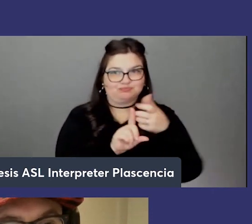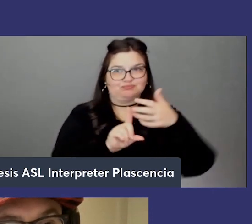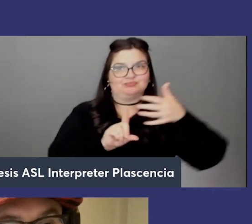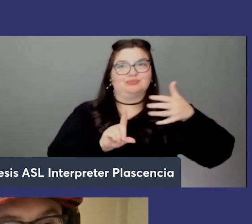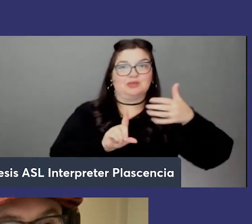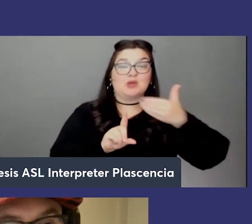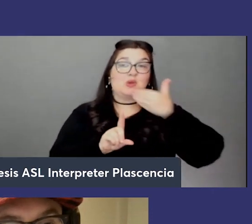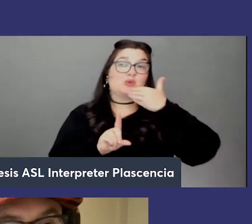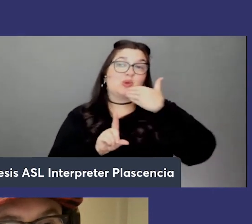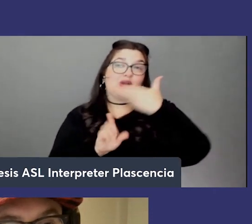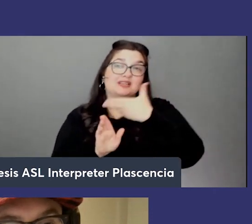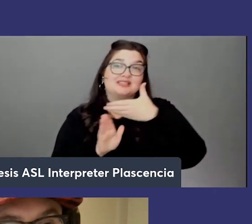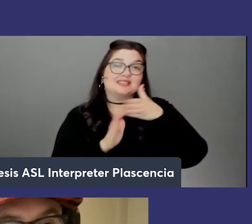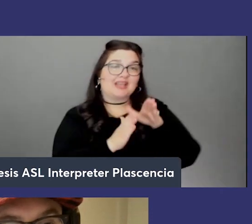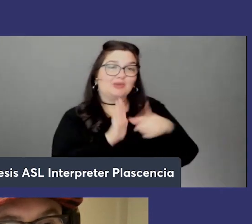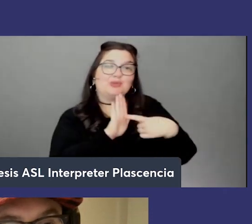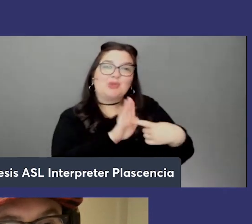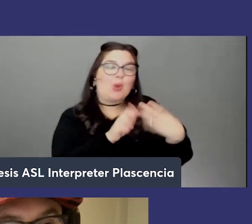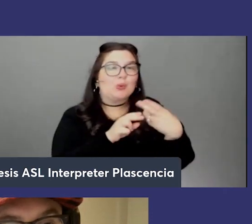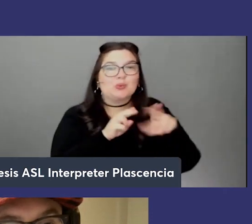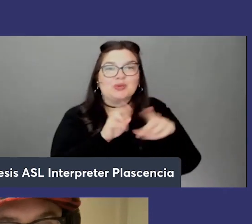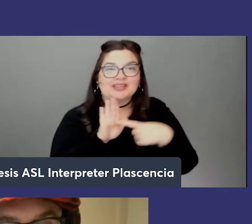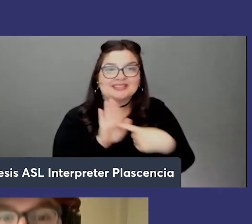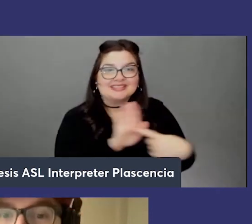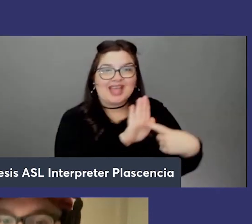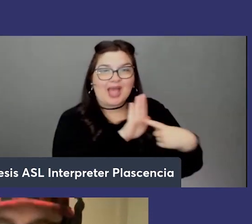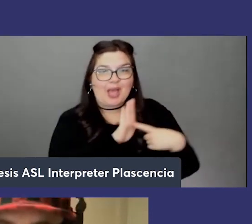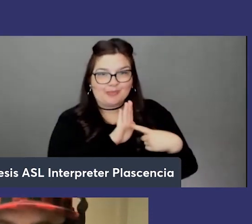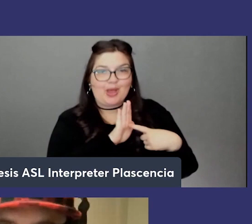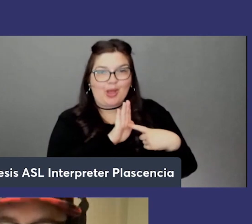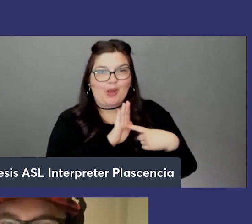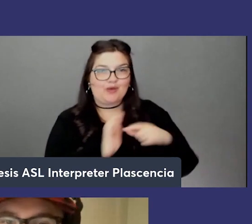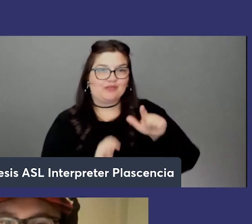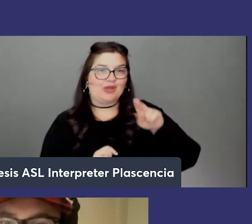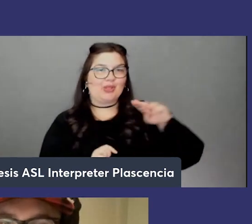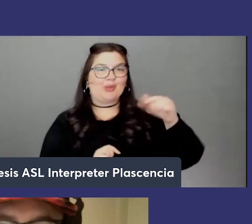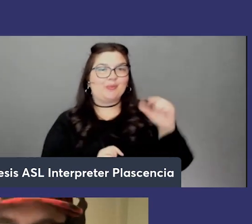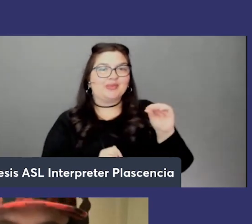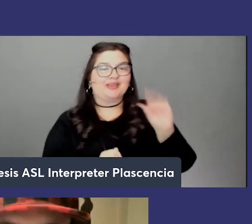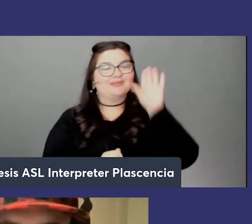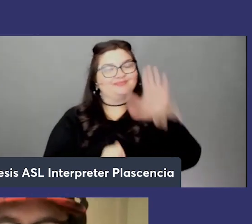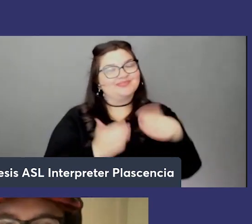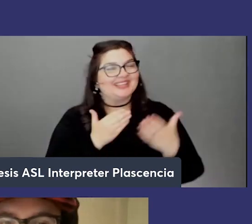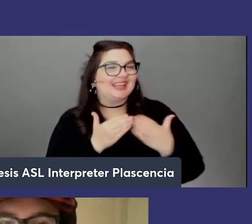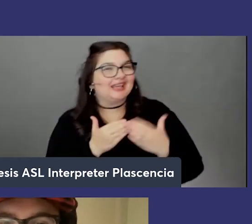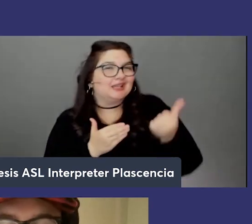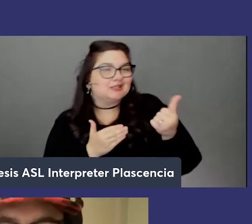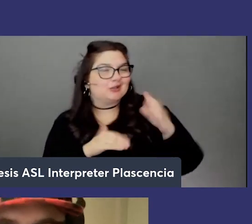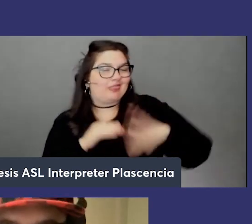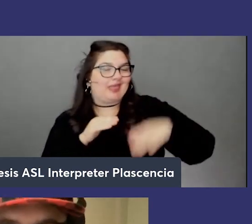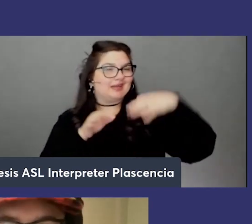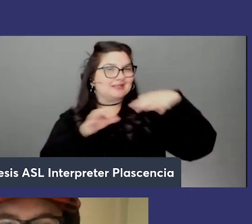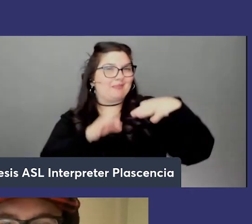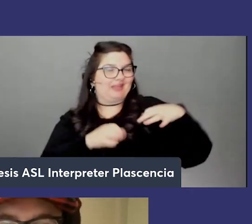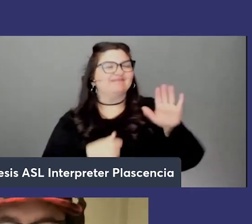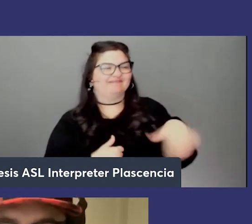to show a quick demo of Lumigo, because that would be much easier than just me telling about it, if that makes sense. - I like it.